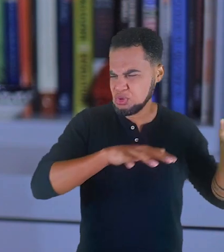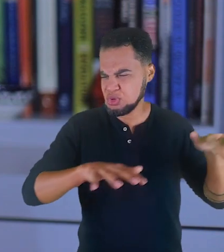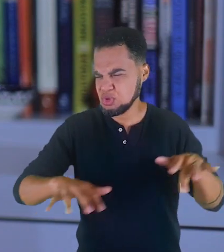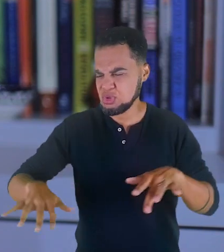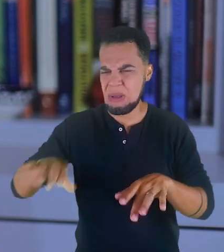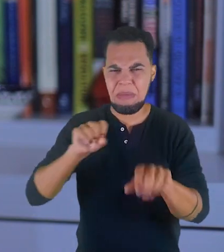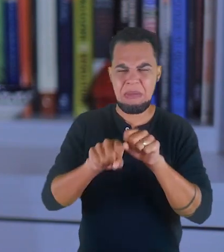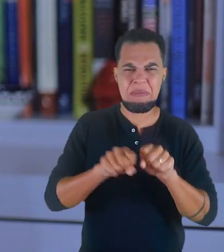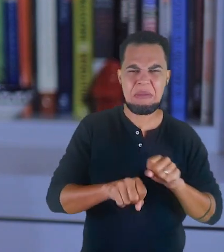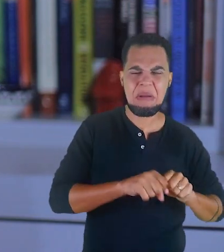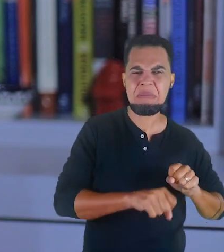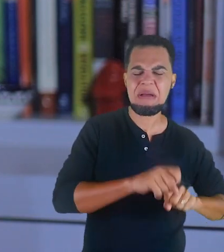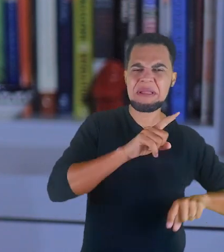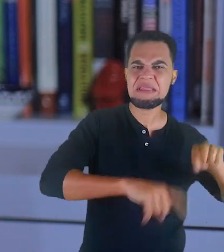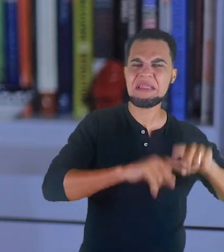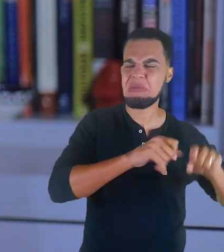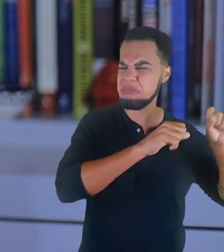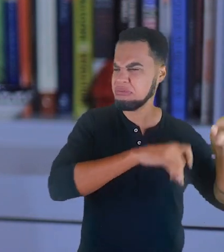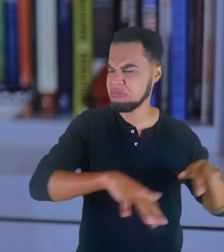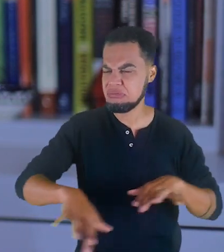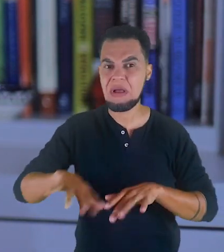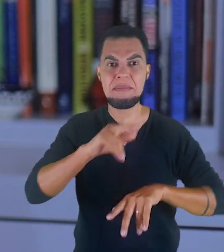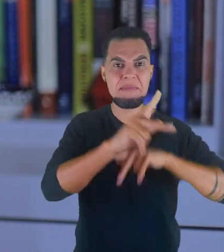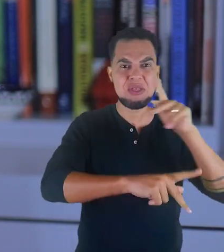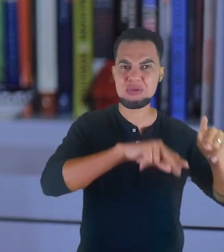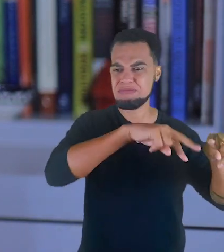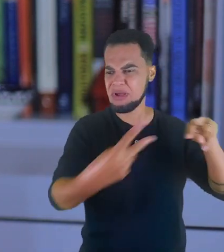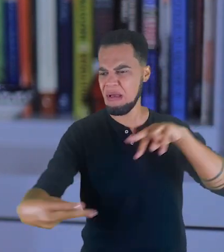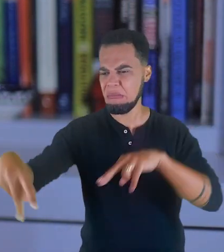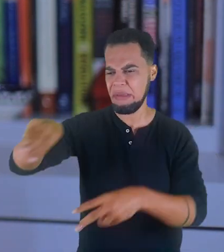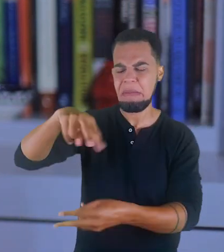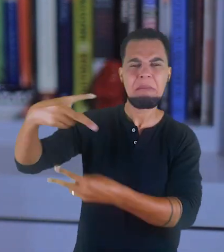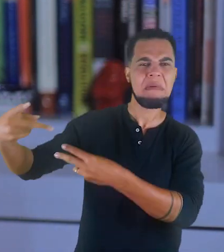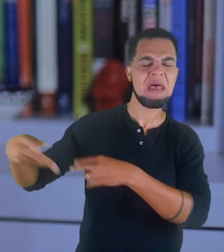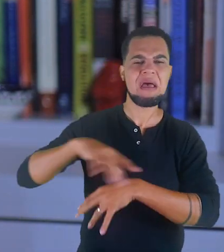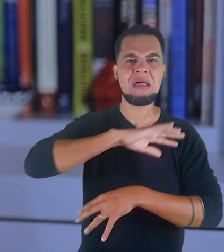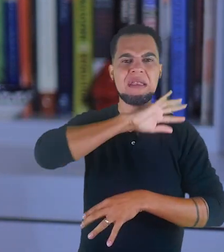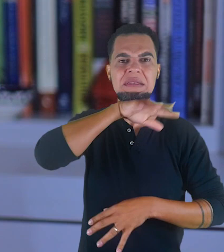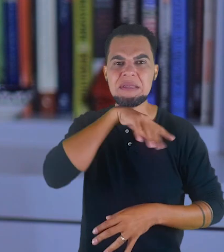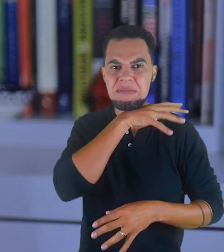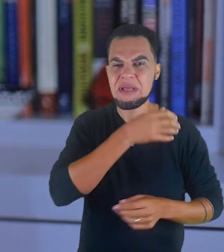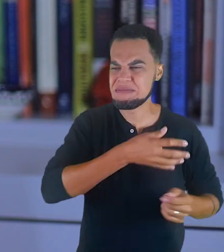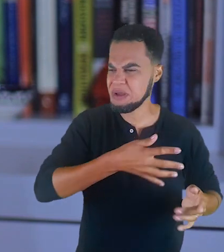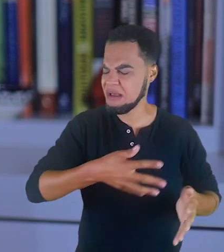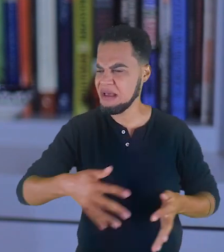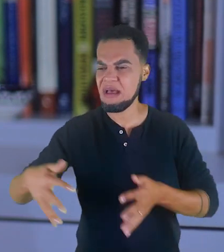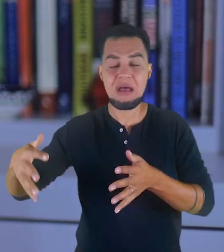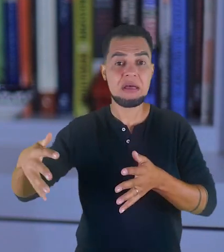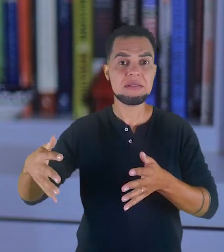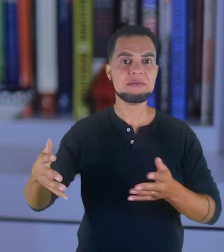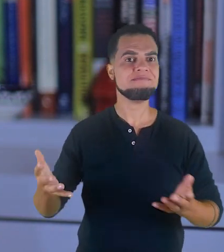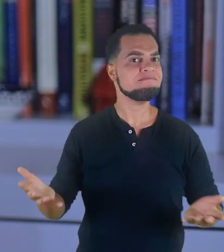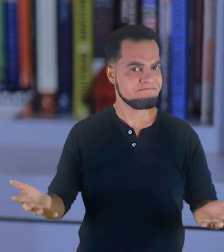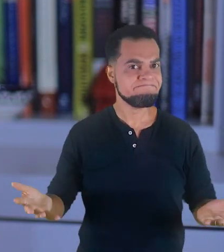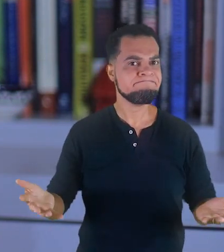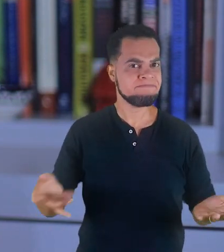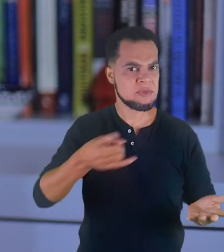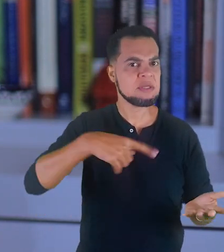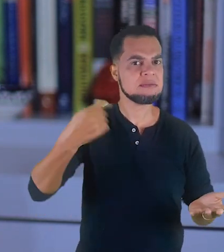dragging the belongings of people and also real victims, human victims and non-human animals in this process,